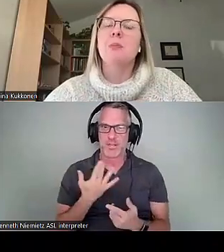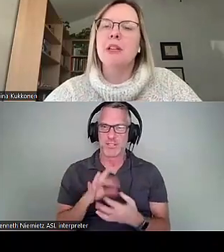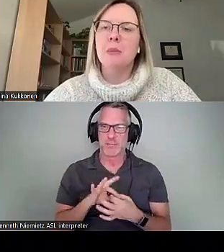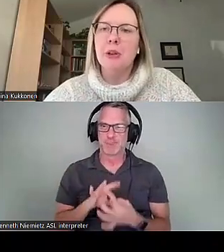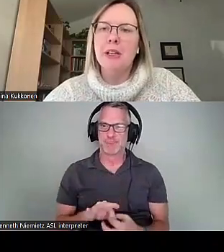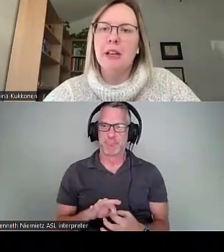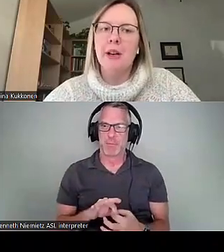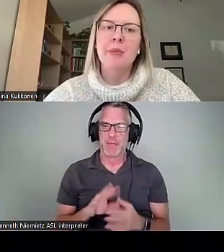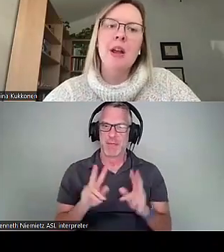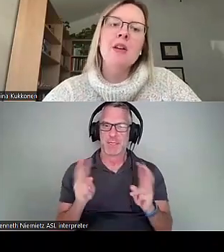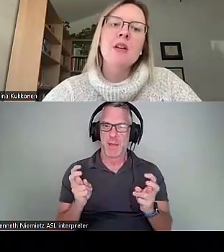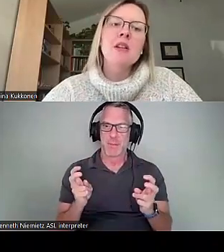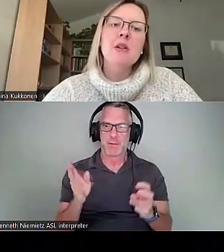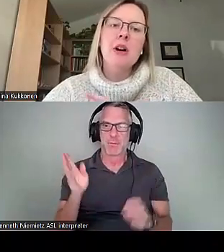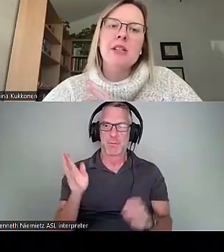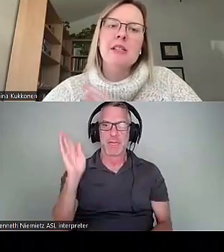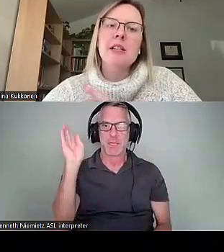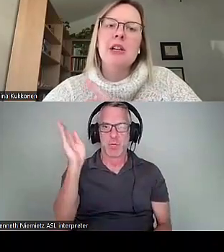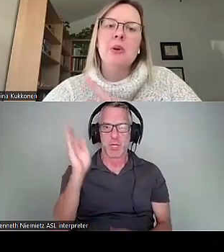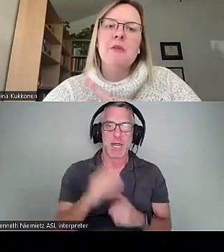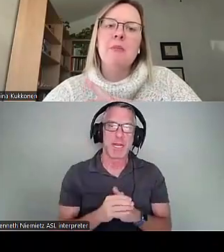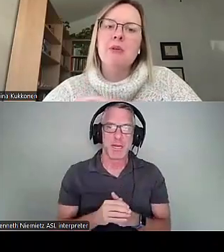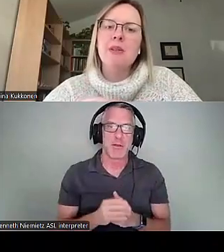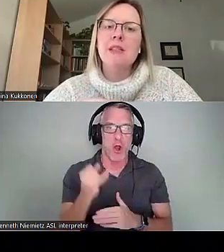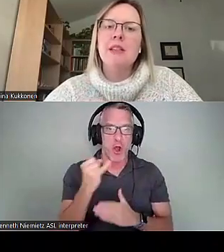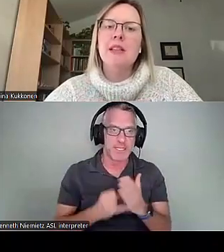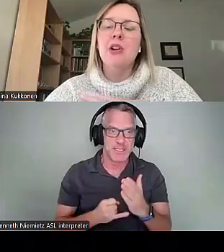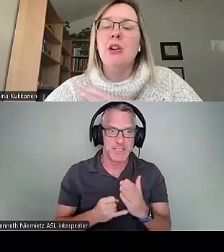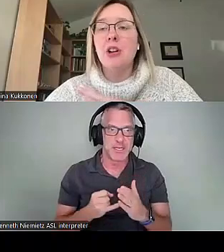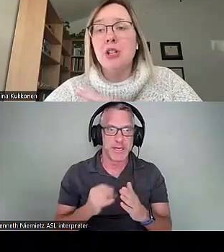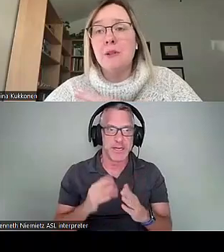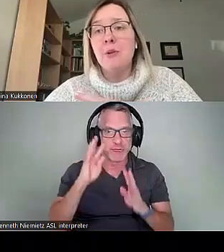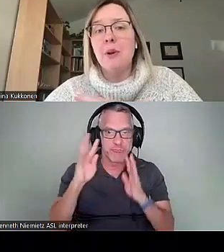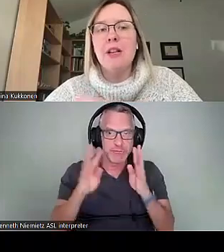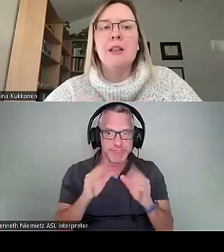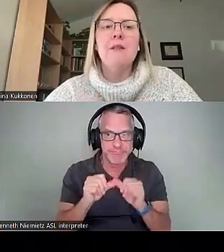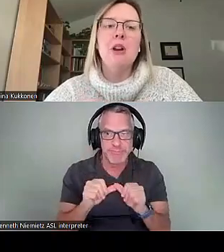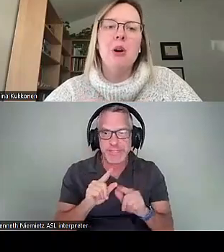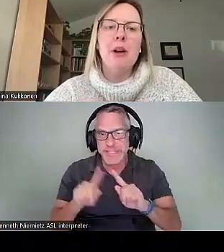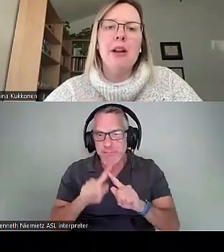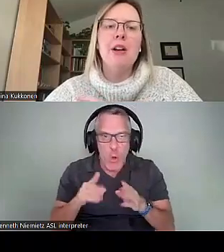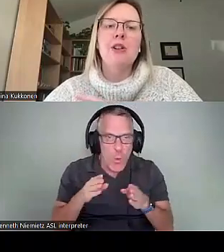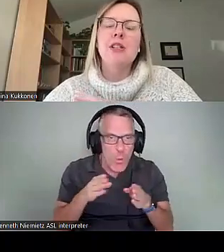being communicated. So, artistic and creative processes encourage different ways of knowing,